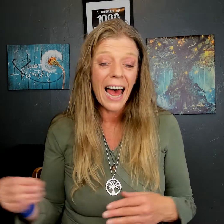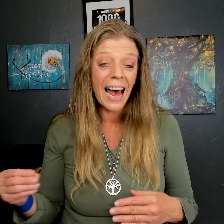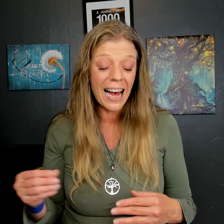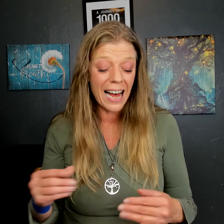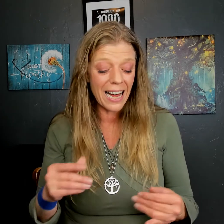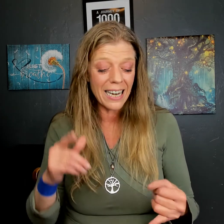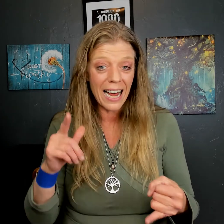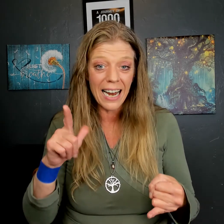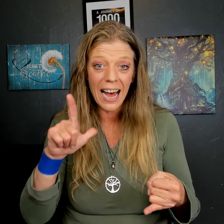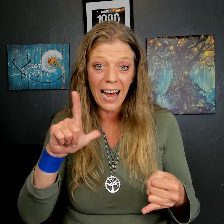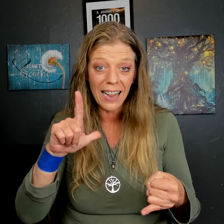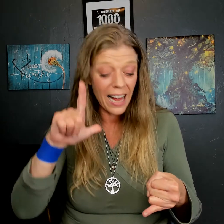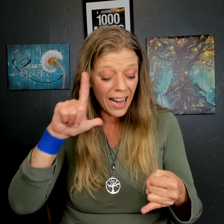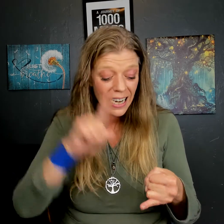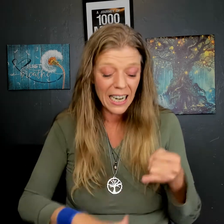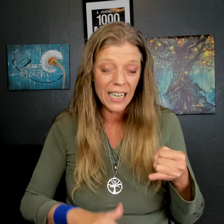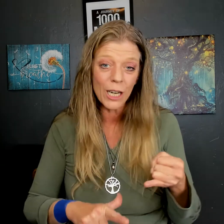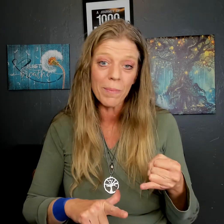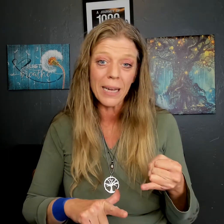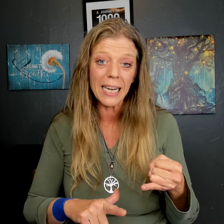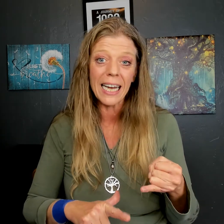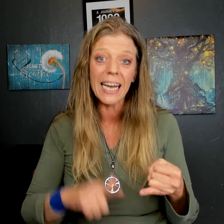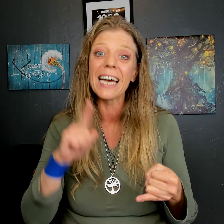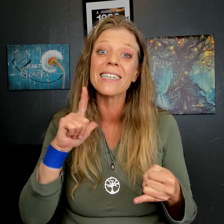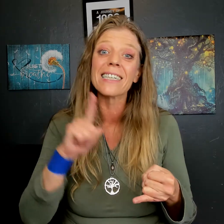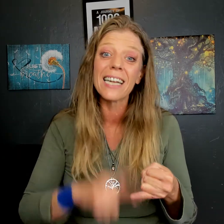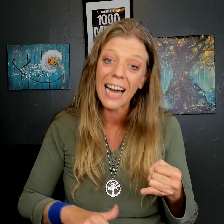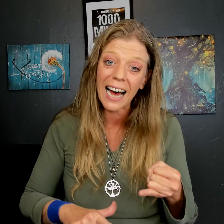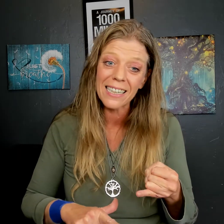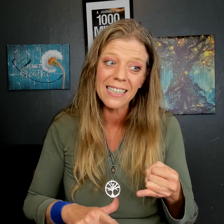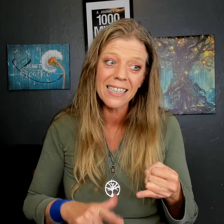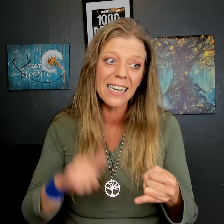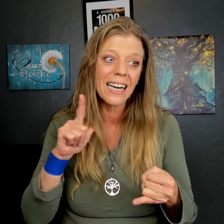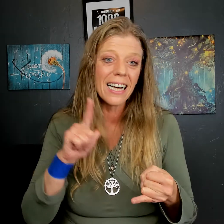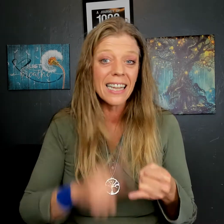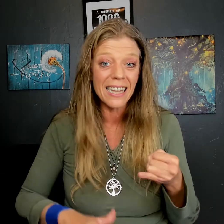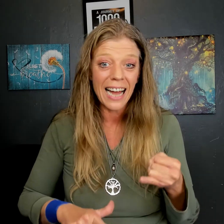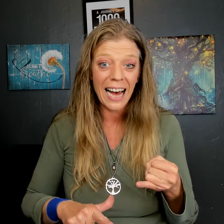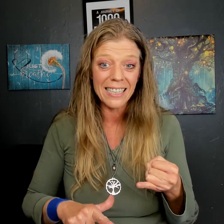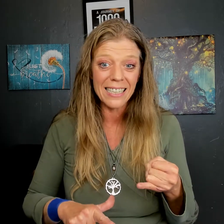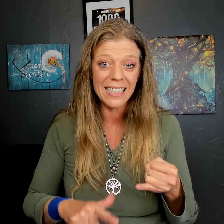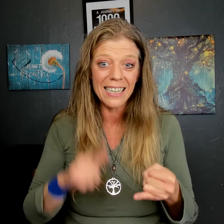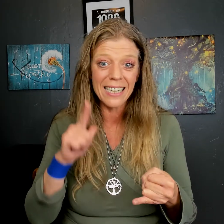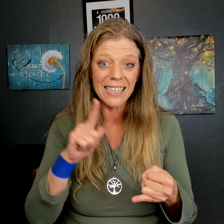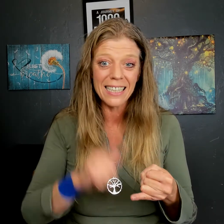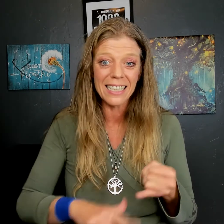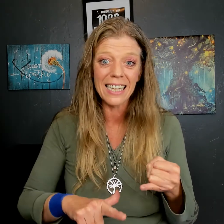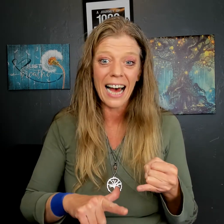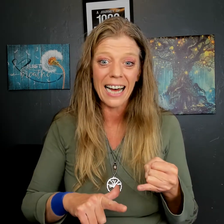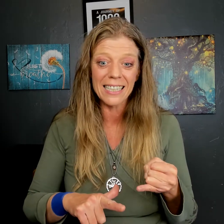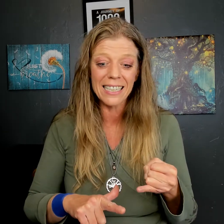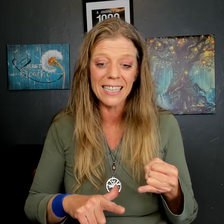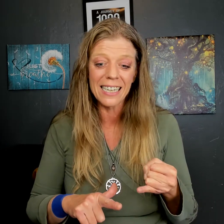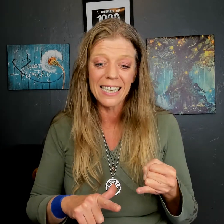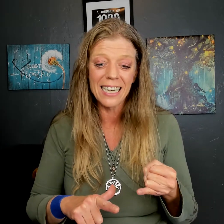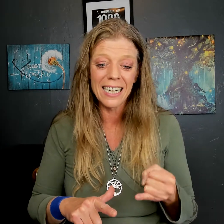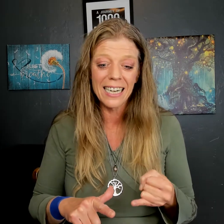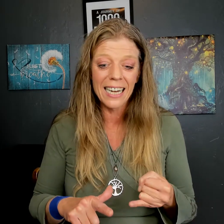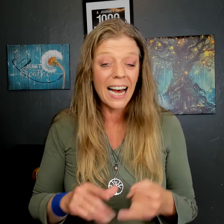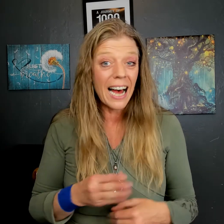And an L-Hand on your pinkie is LAST. LAST. LAST.